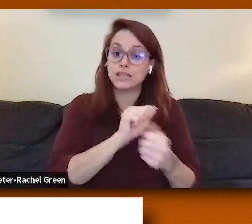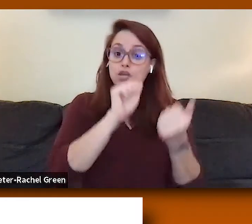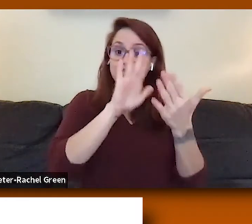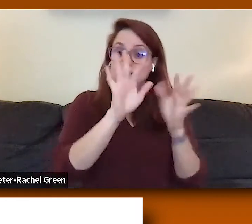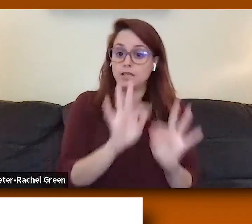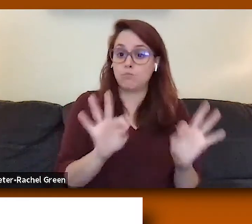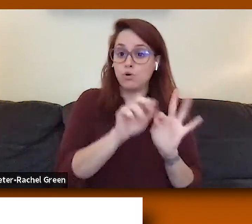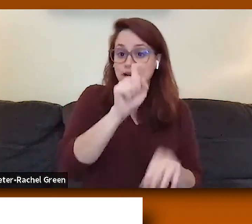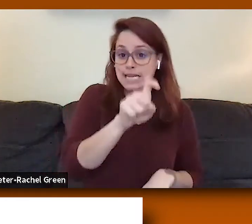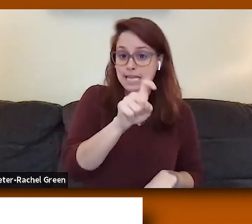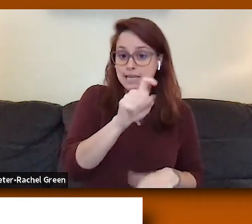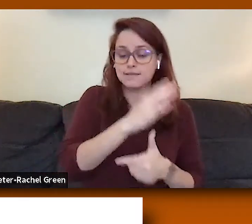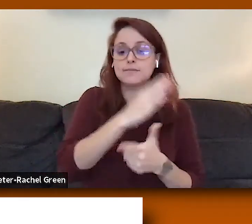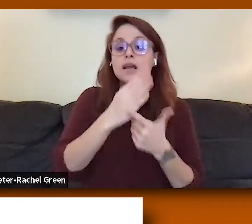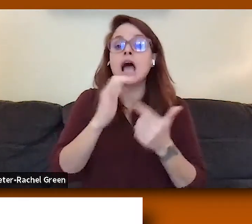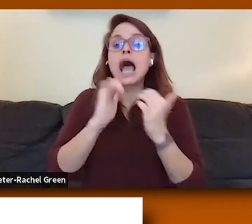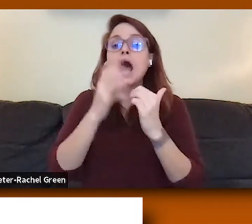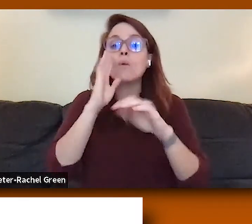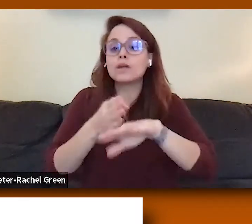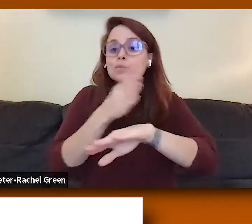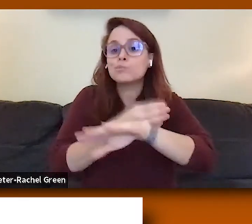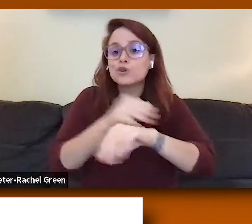How will the project improve scientific knowledge?